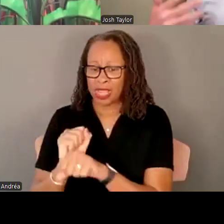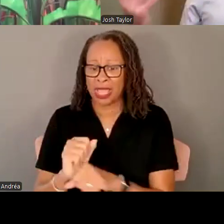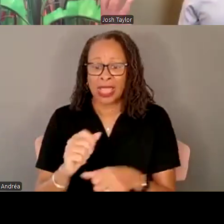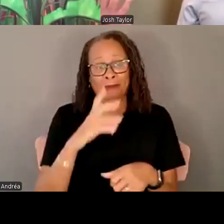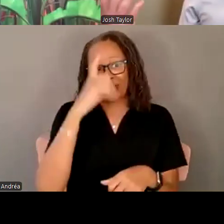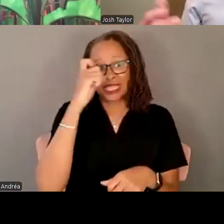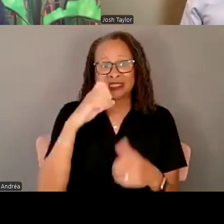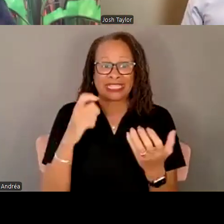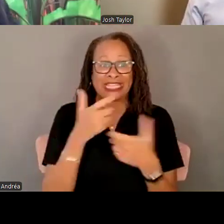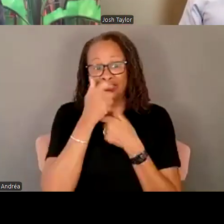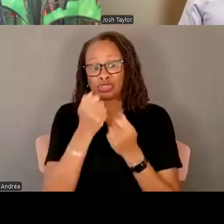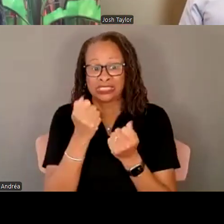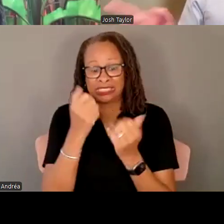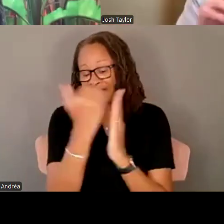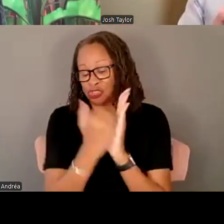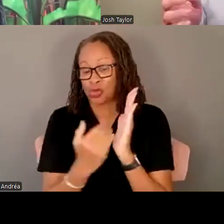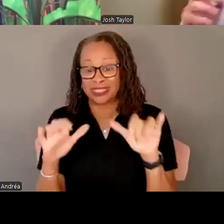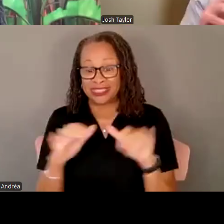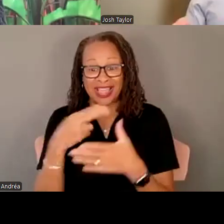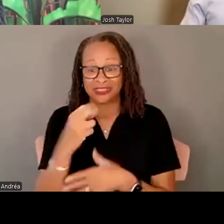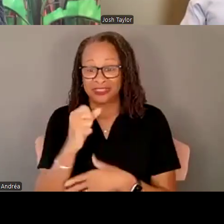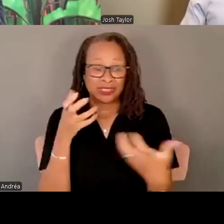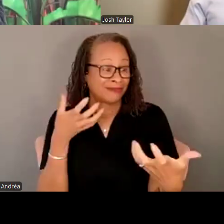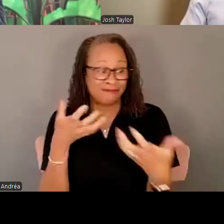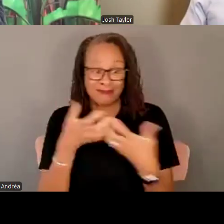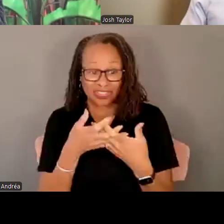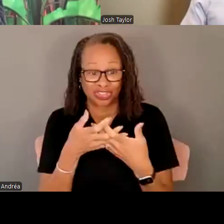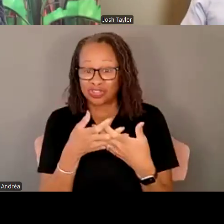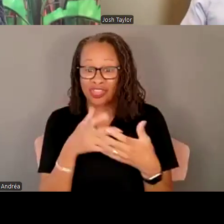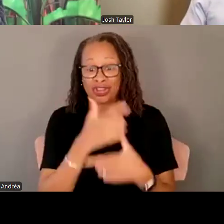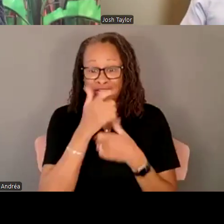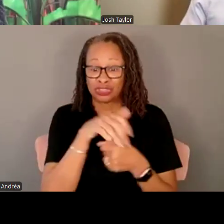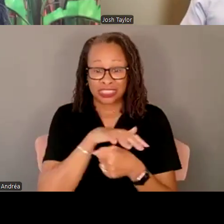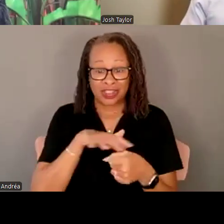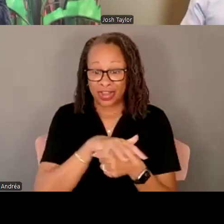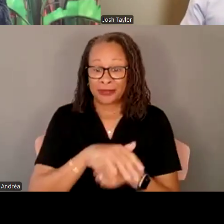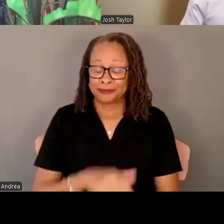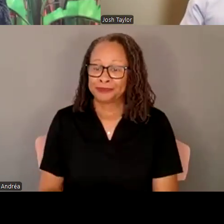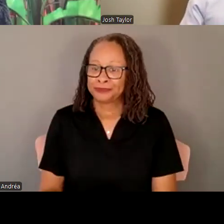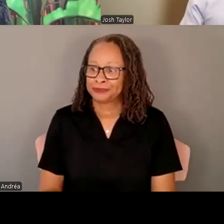that they did in high school, right? So I think it kind of goes both ways too. Okay. We have a bunch of questions.